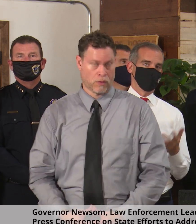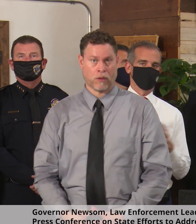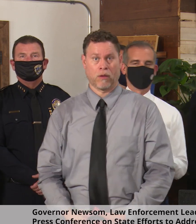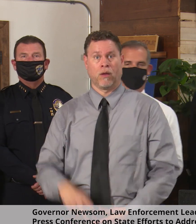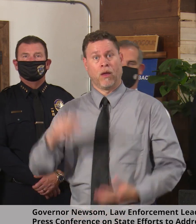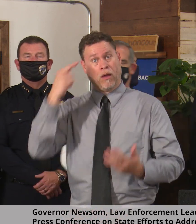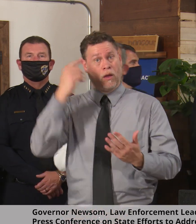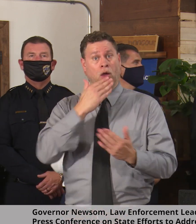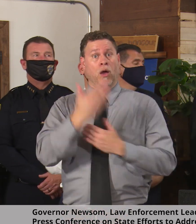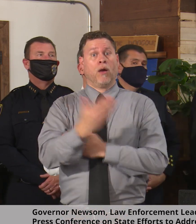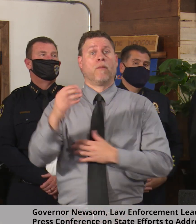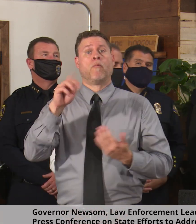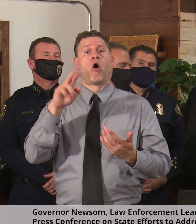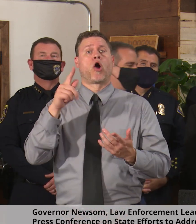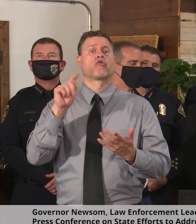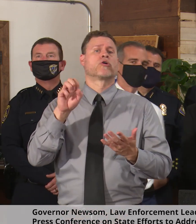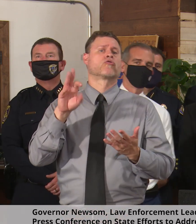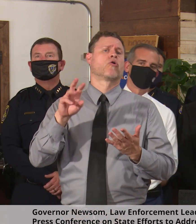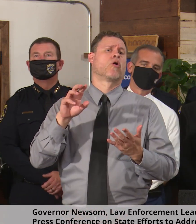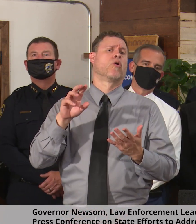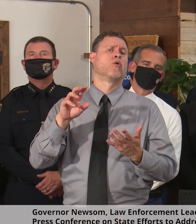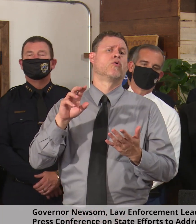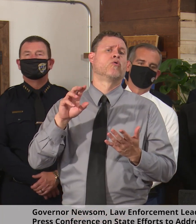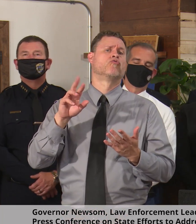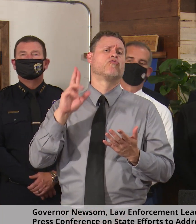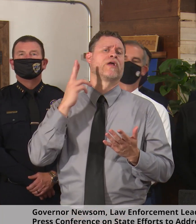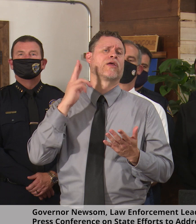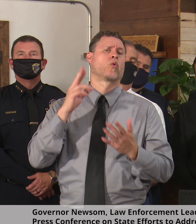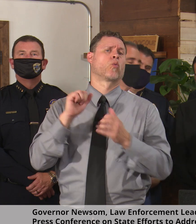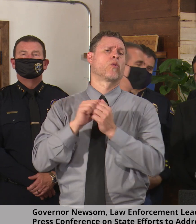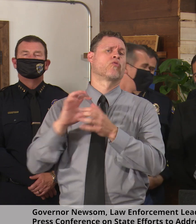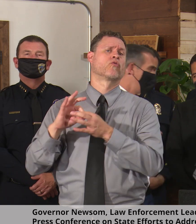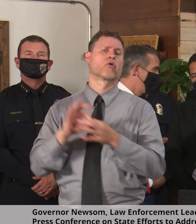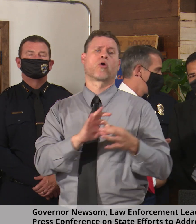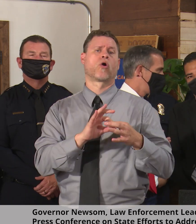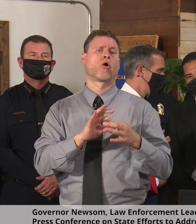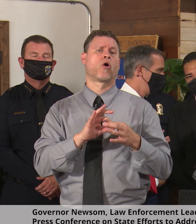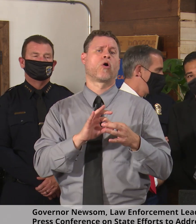Good morning. Margaret Carrera, KNX radio. With regard to the bill that you just signed, aside